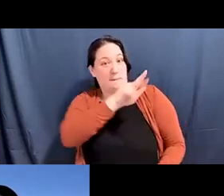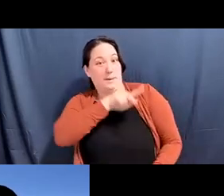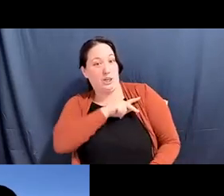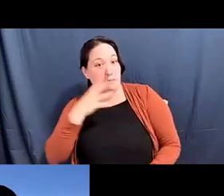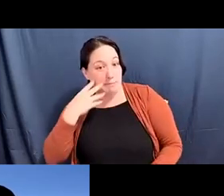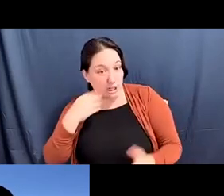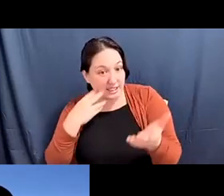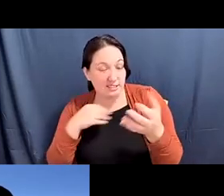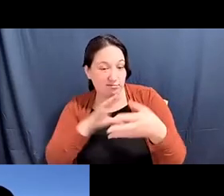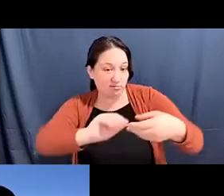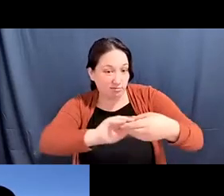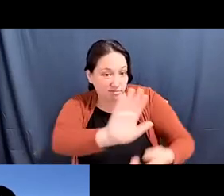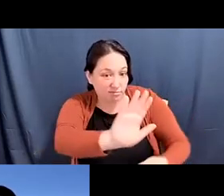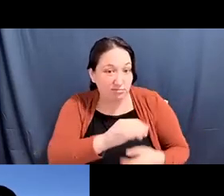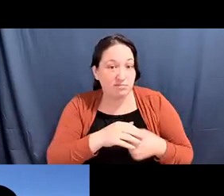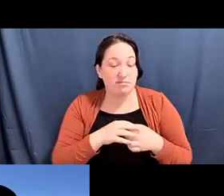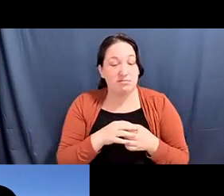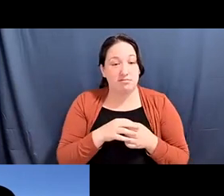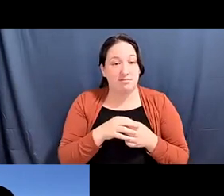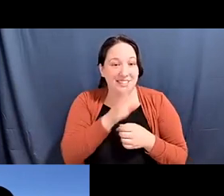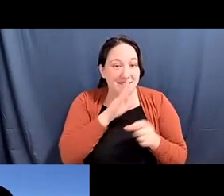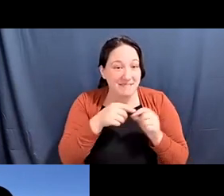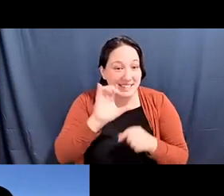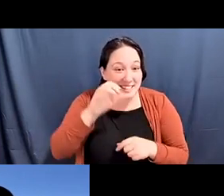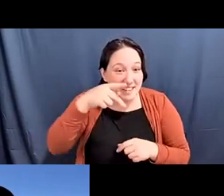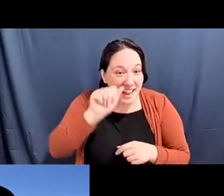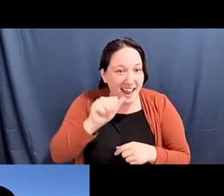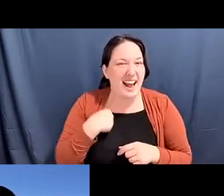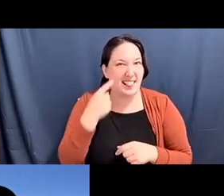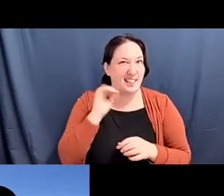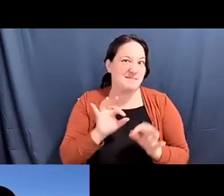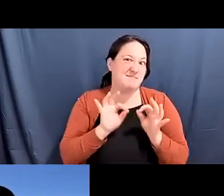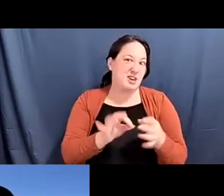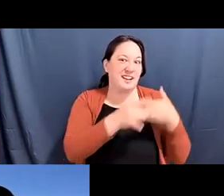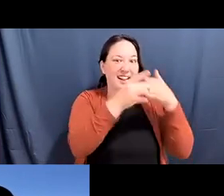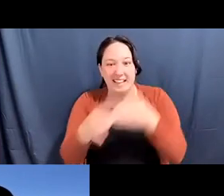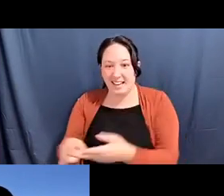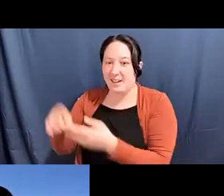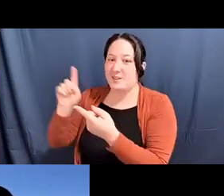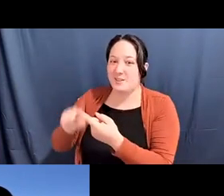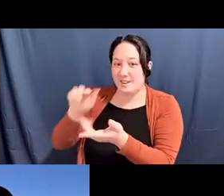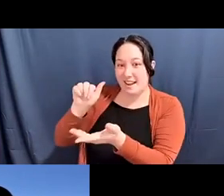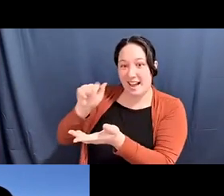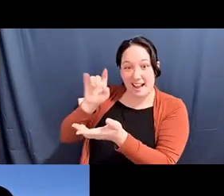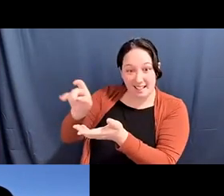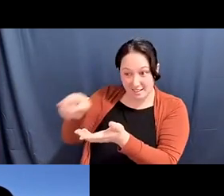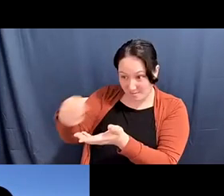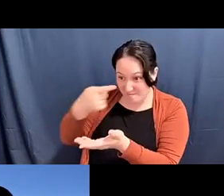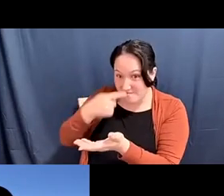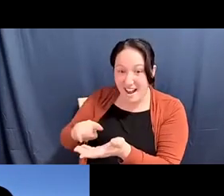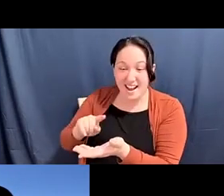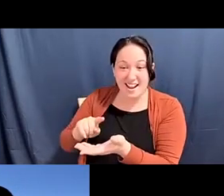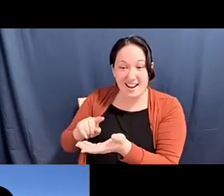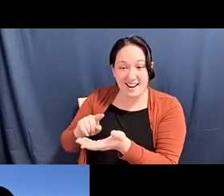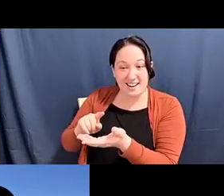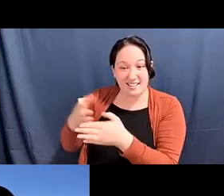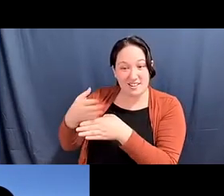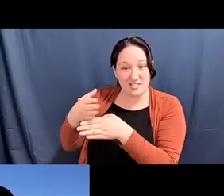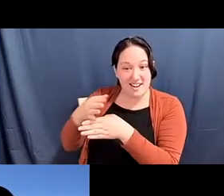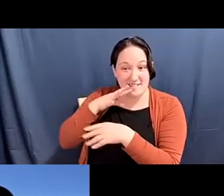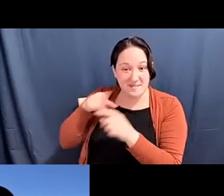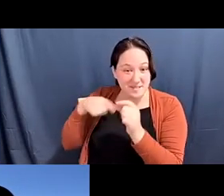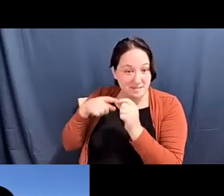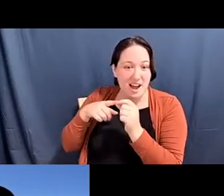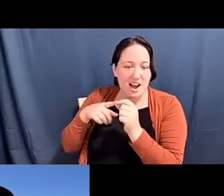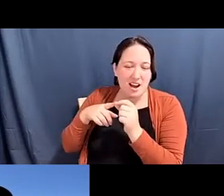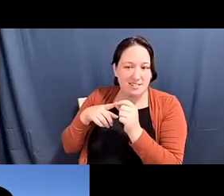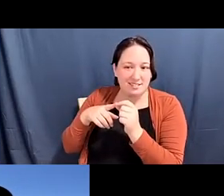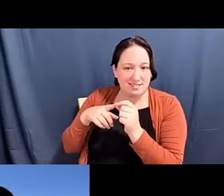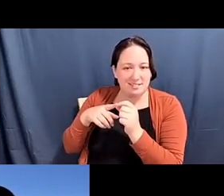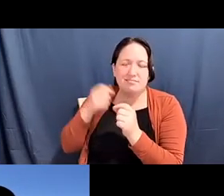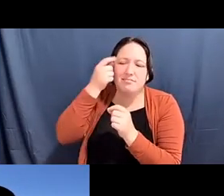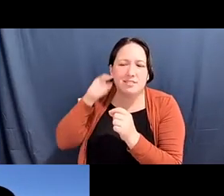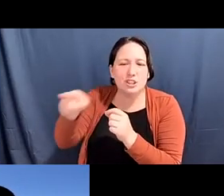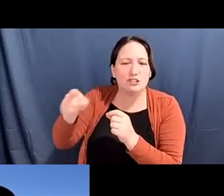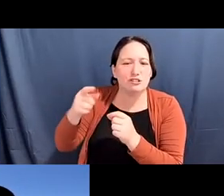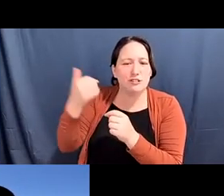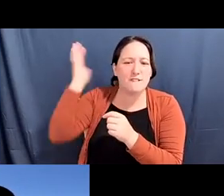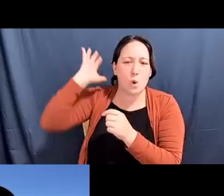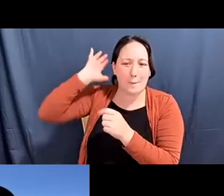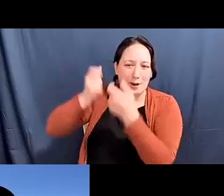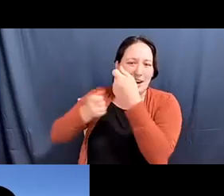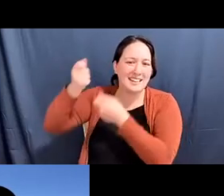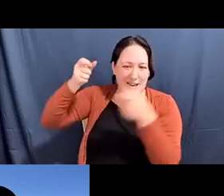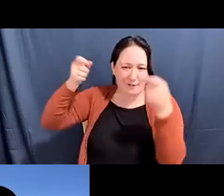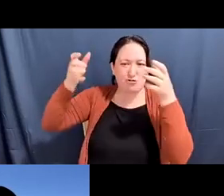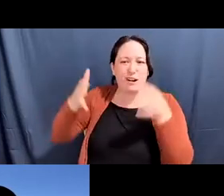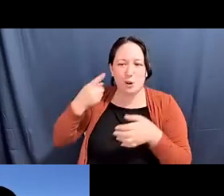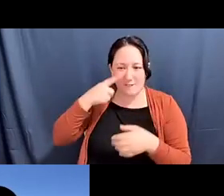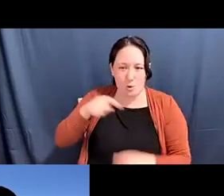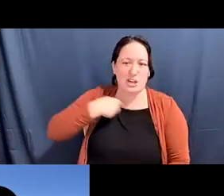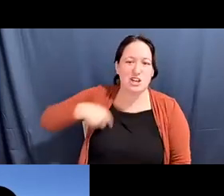Diane Fujino: story about CPA leads us directly into Alex and Alex if you could speak to, you know, you've worked with young people for many years, as the Executive... former Executive Director of the Chinese progressive Association, right,